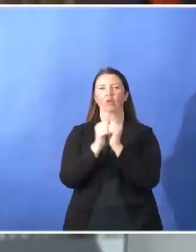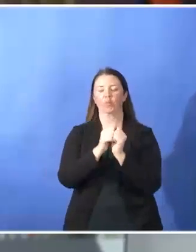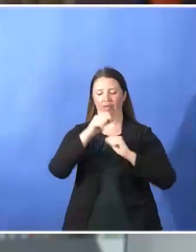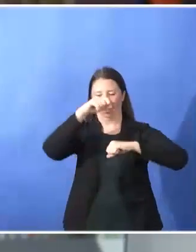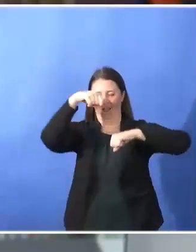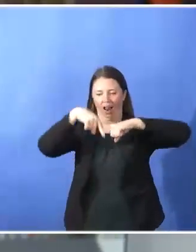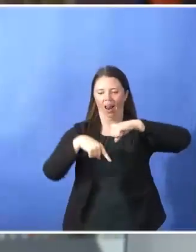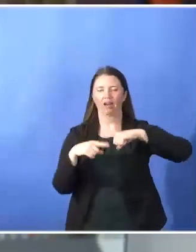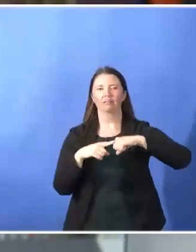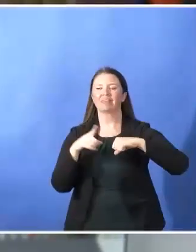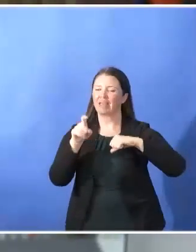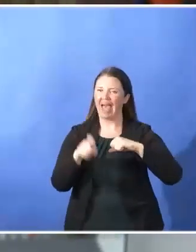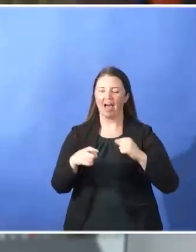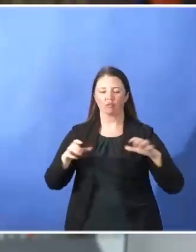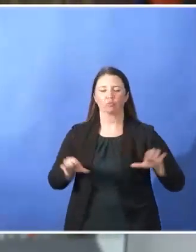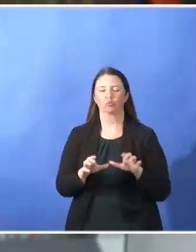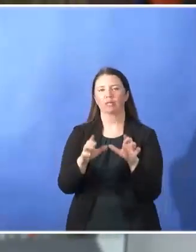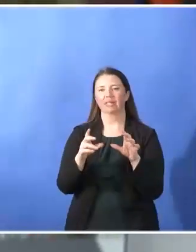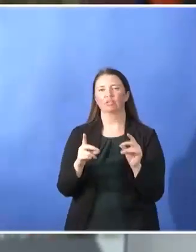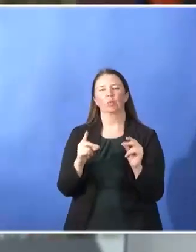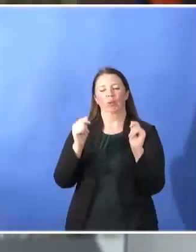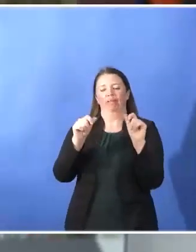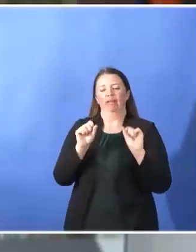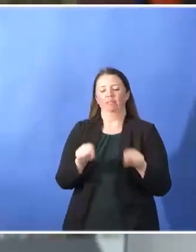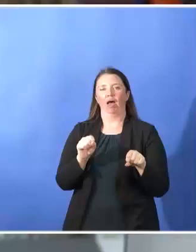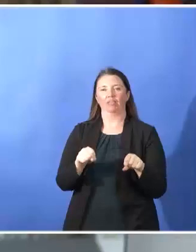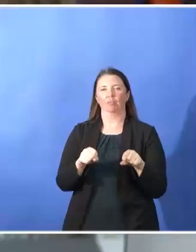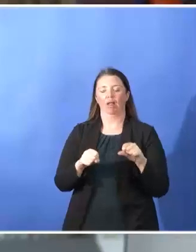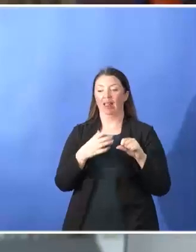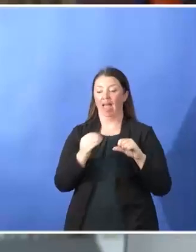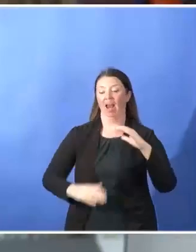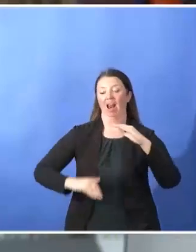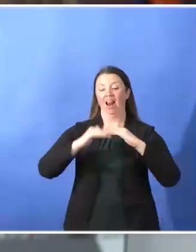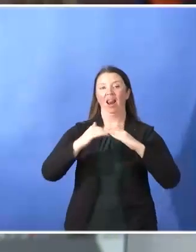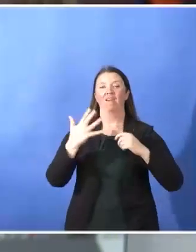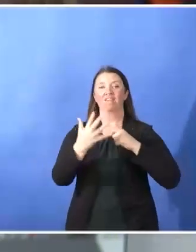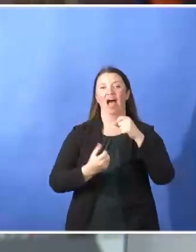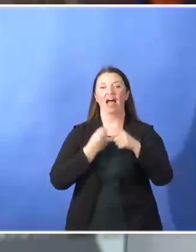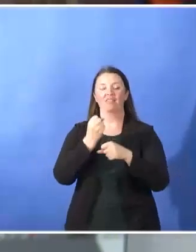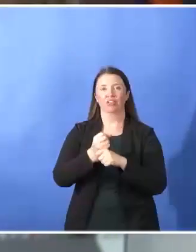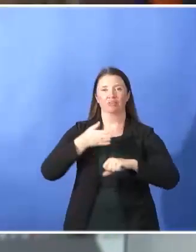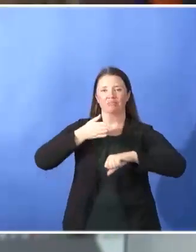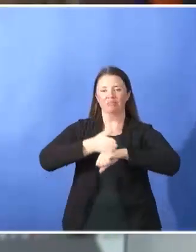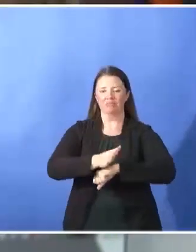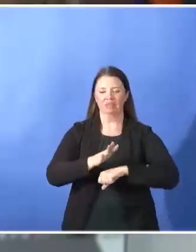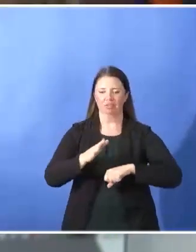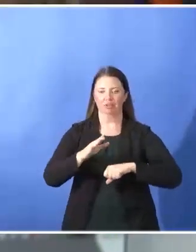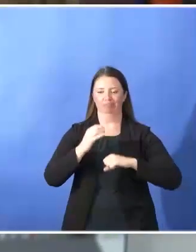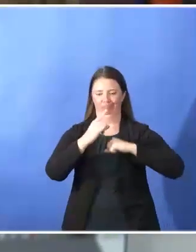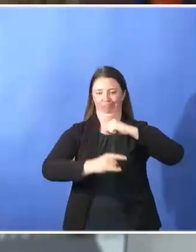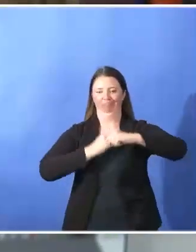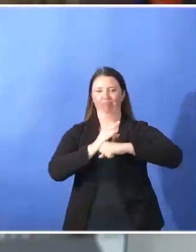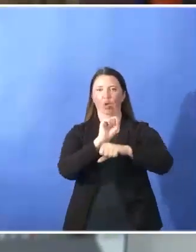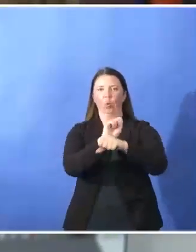YEARS FOLLOWING THE END OF THE MISSION.